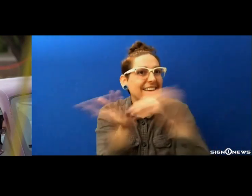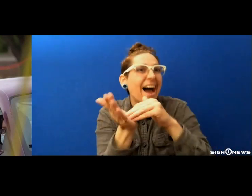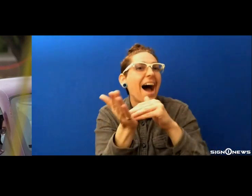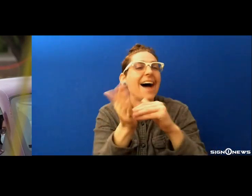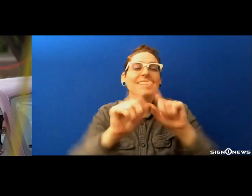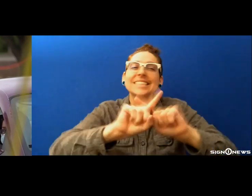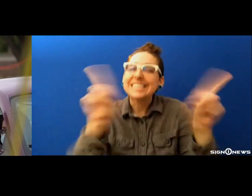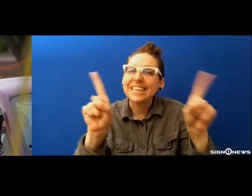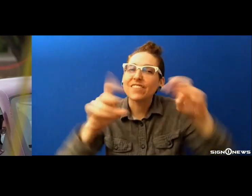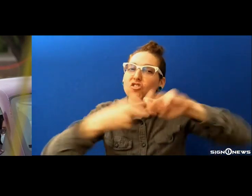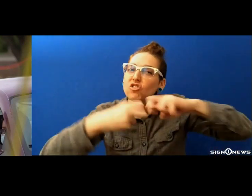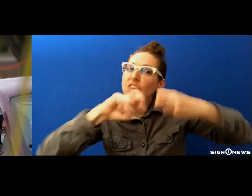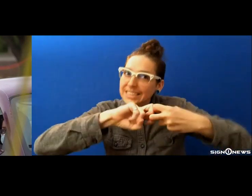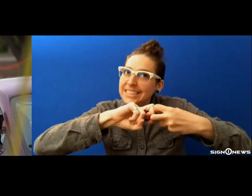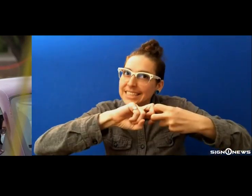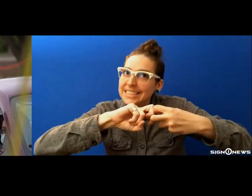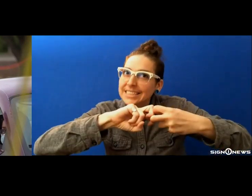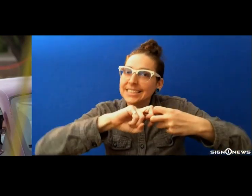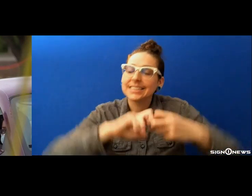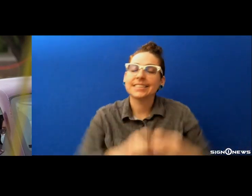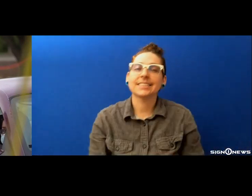of another crisis.